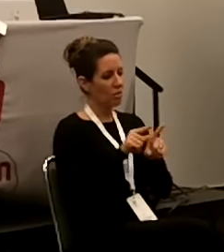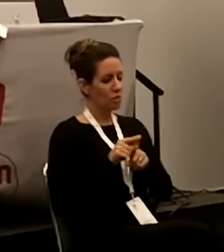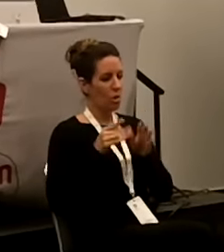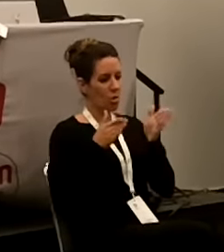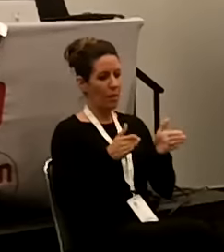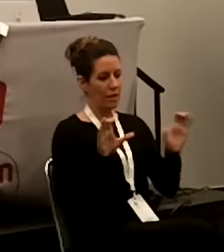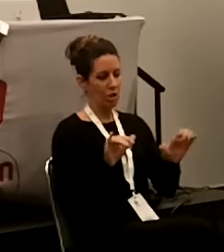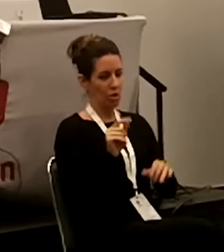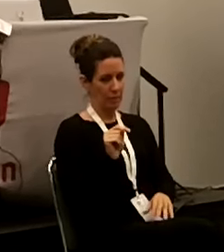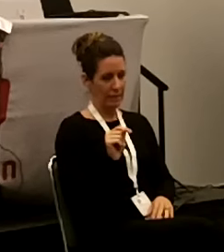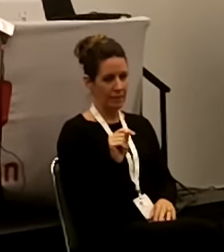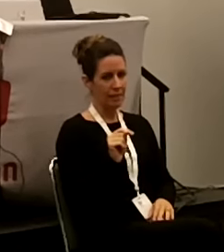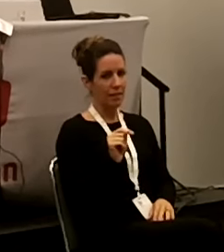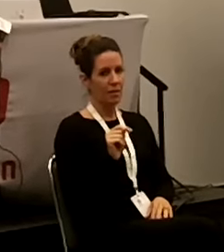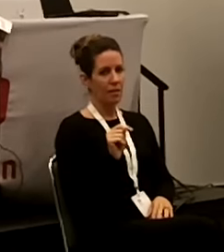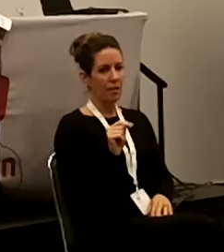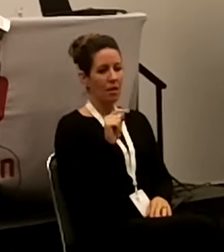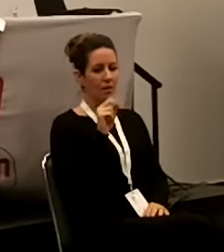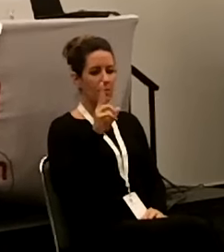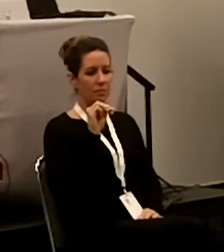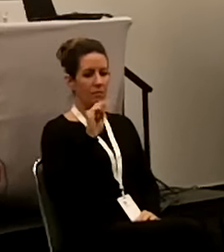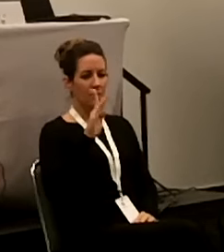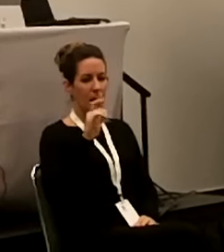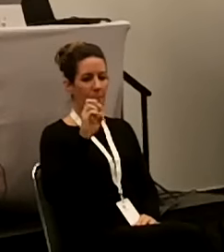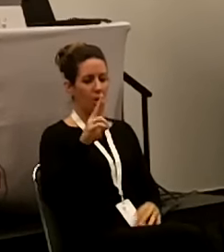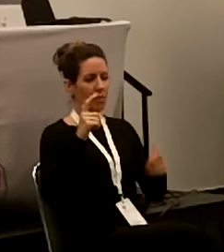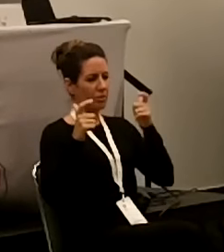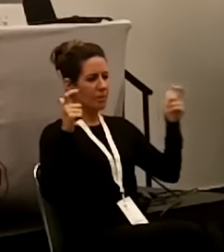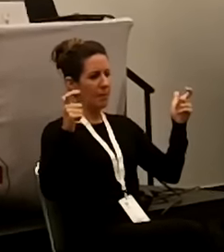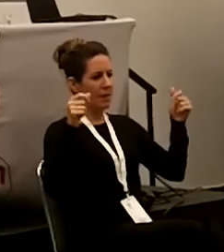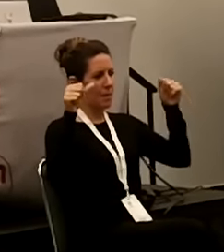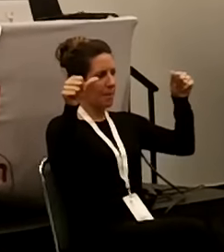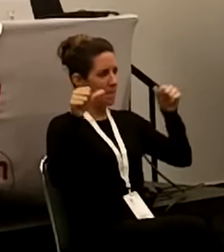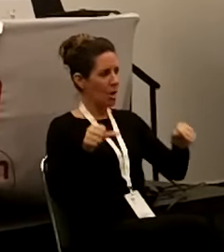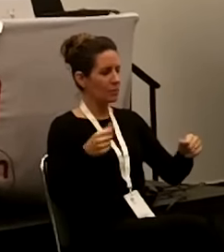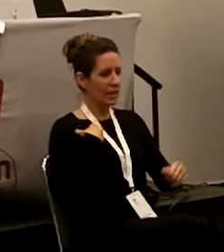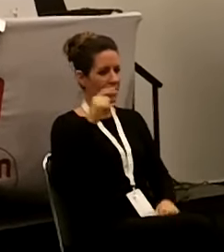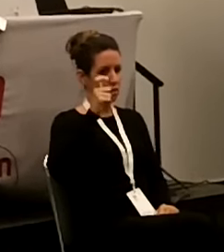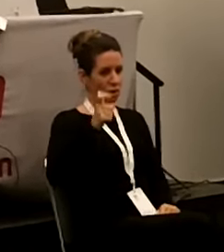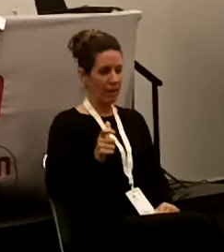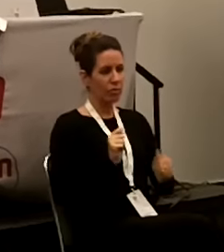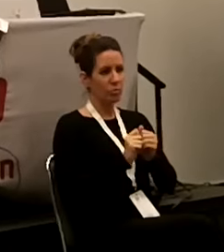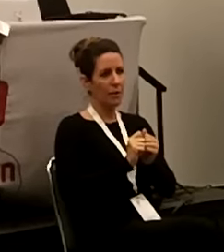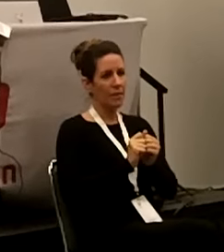there is on Tumblr there's like a big ol' post that has channels that have captions on them.